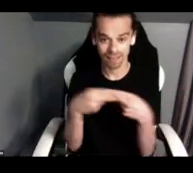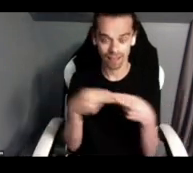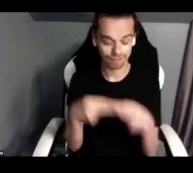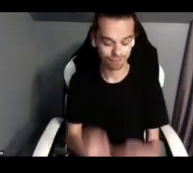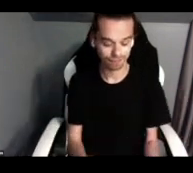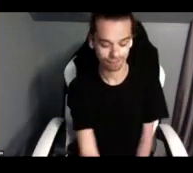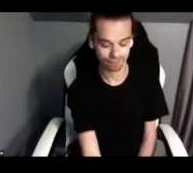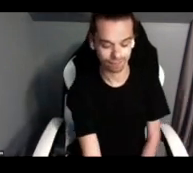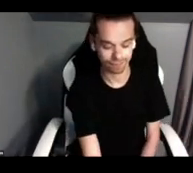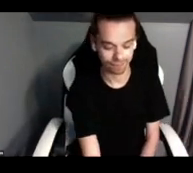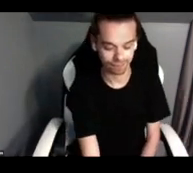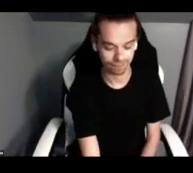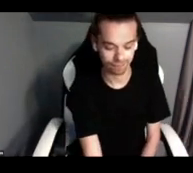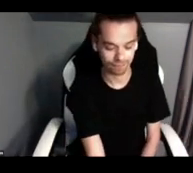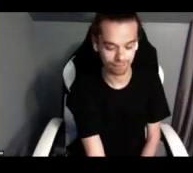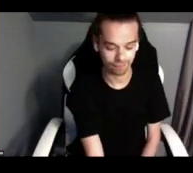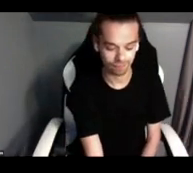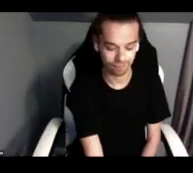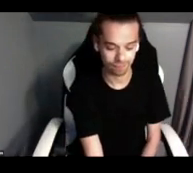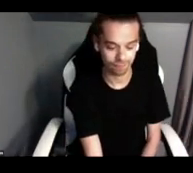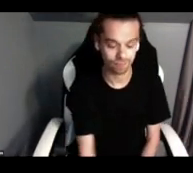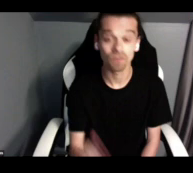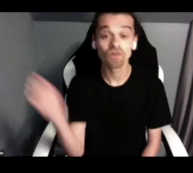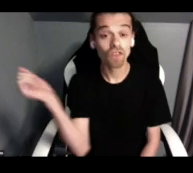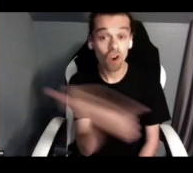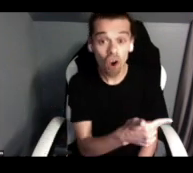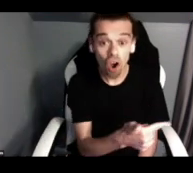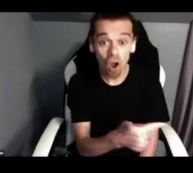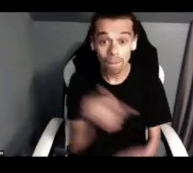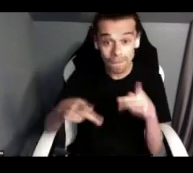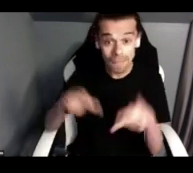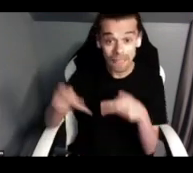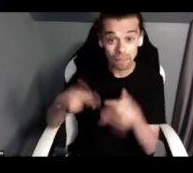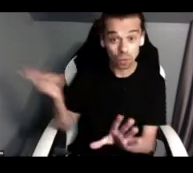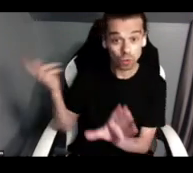for all attendees to enjoy the content of today's webinar,